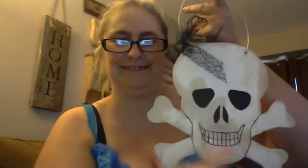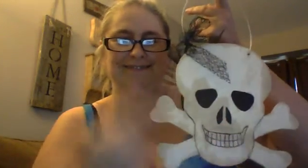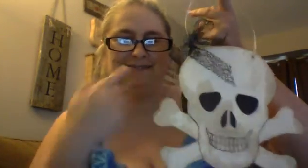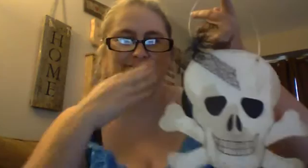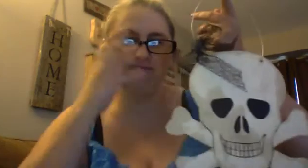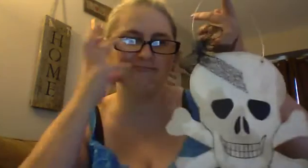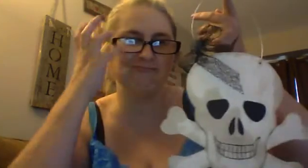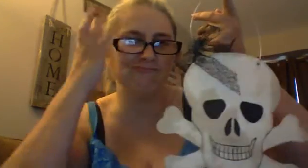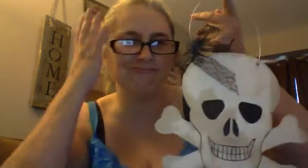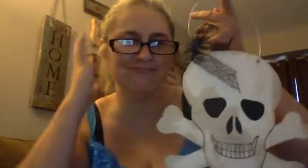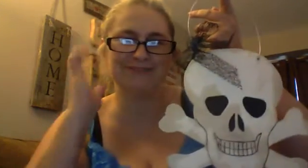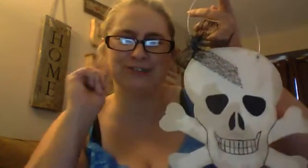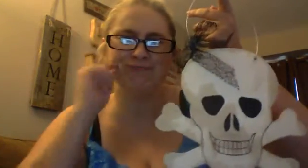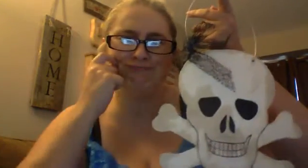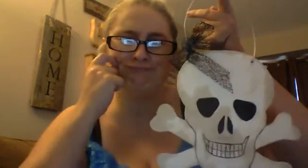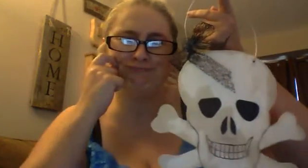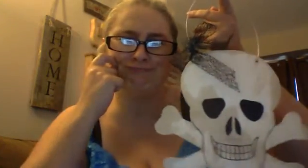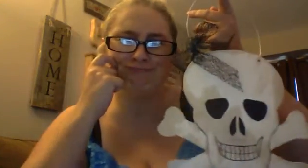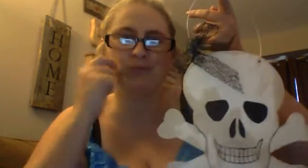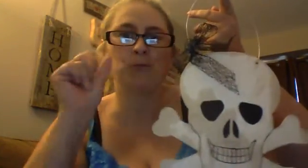(Showing the face) Looks so COOL!!